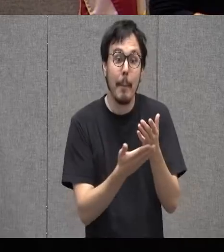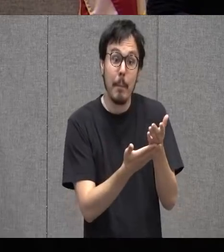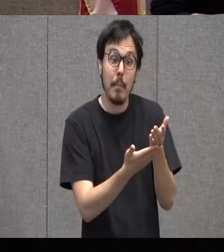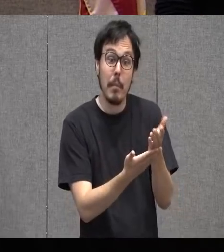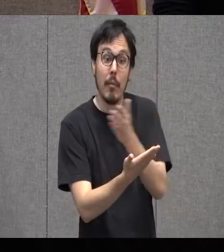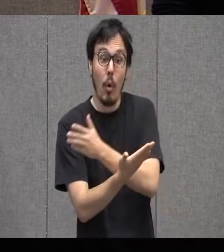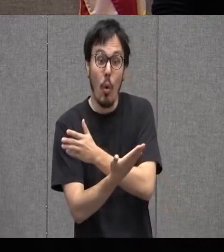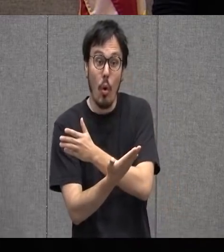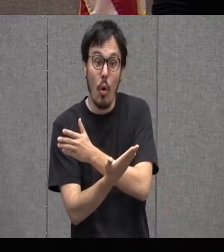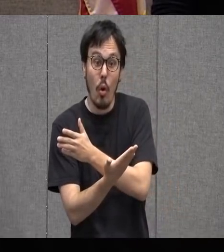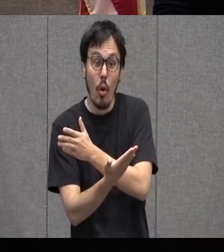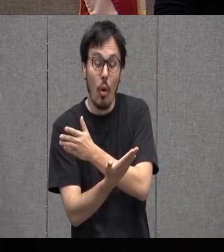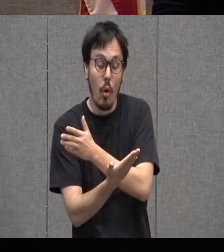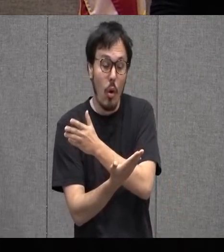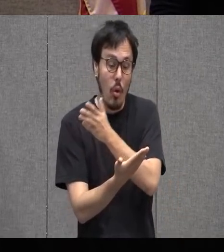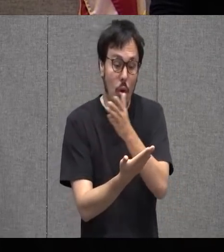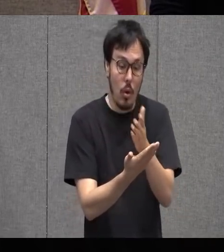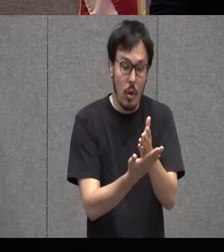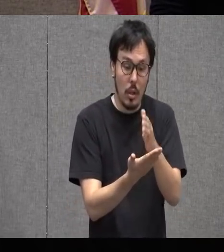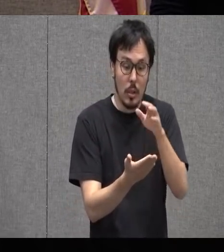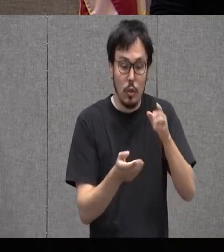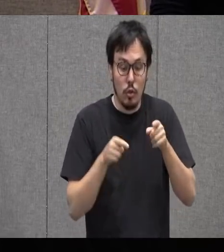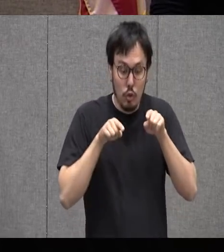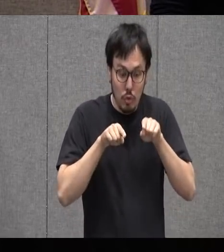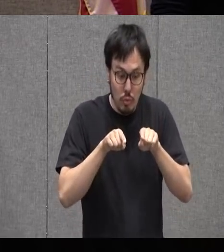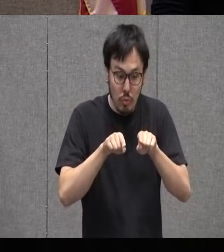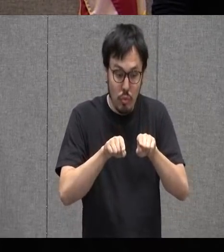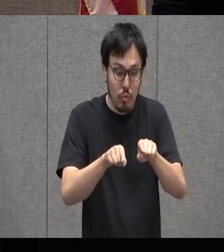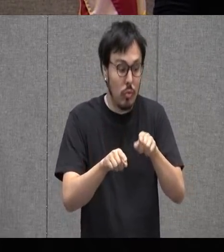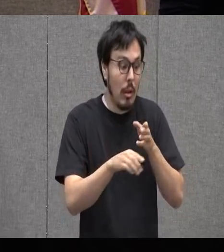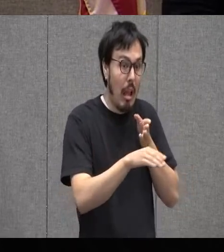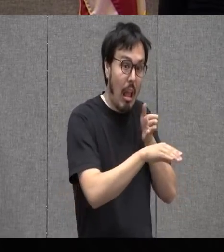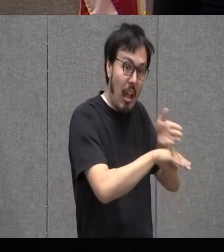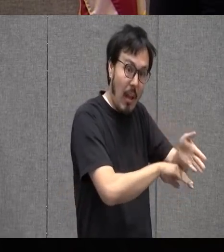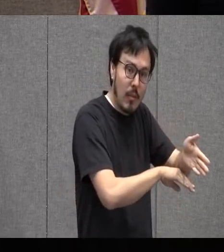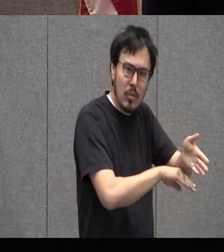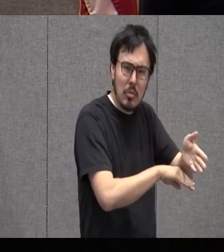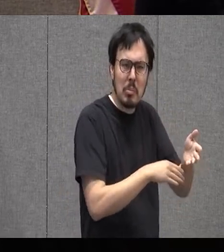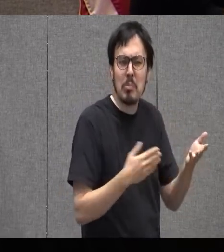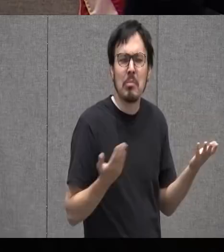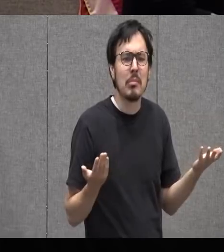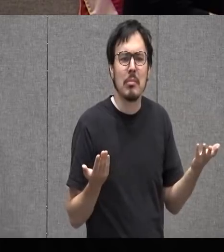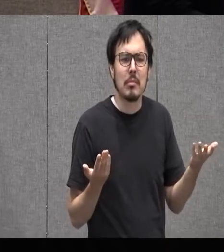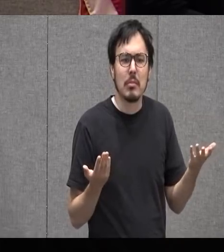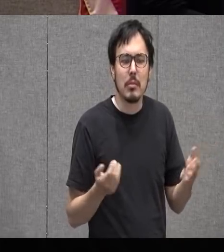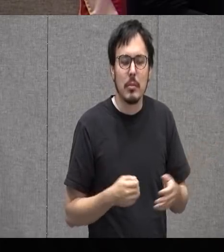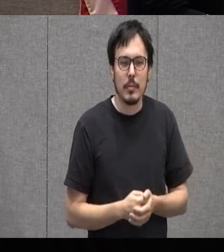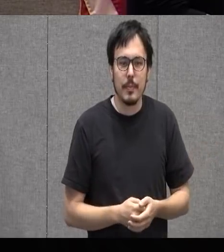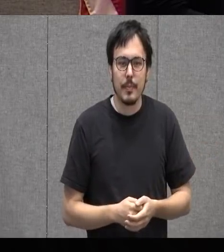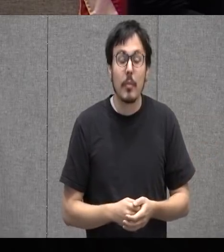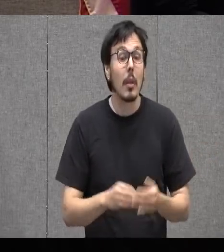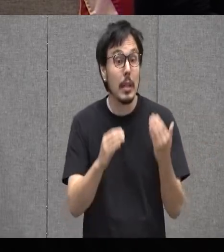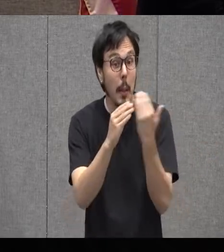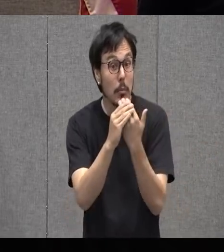What happens during, what happens after? What about when you're making a sandwich?